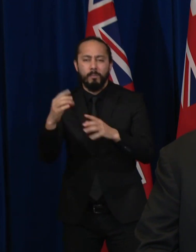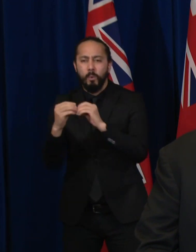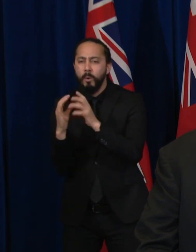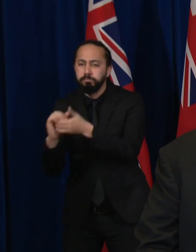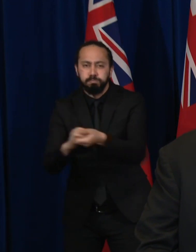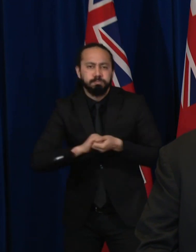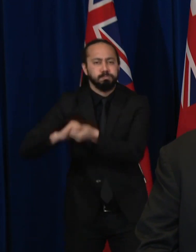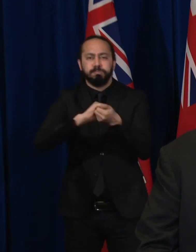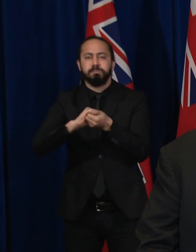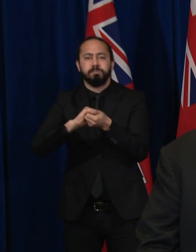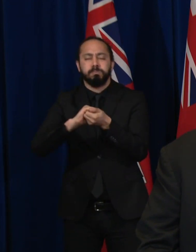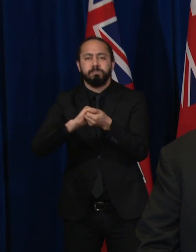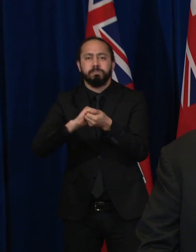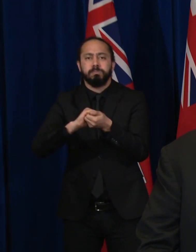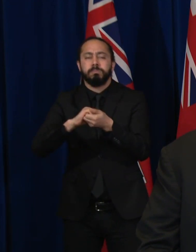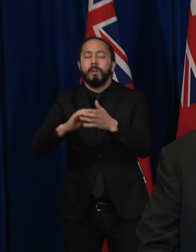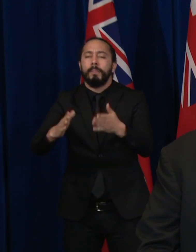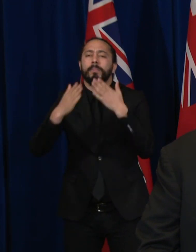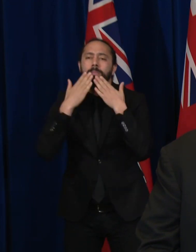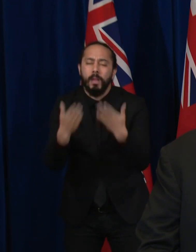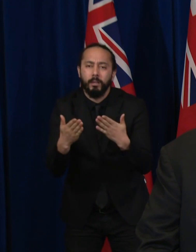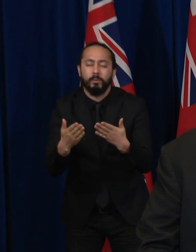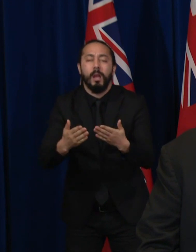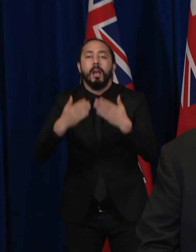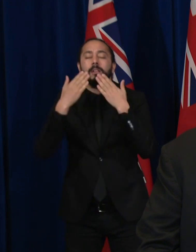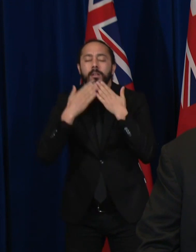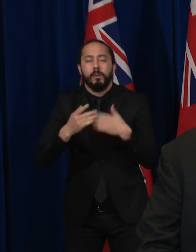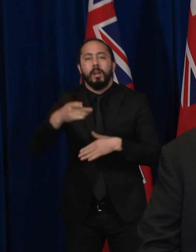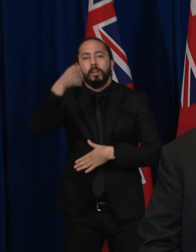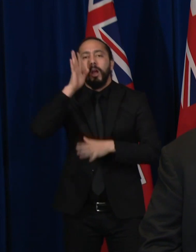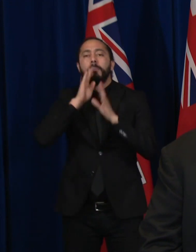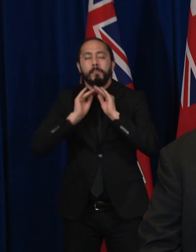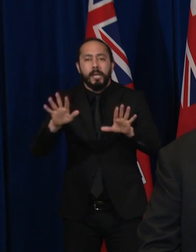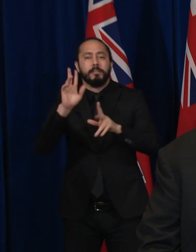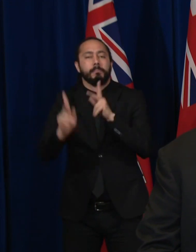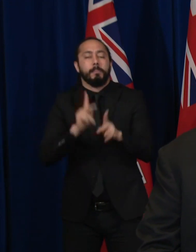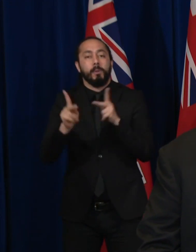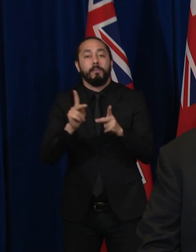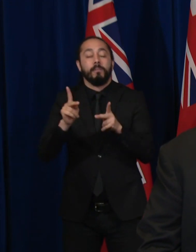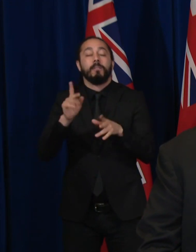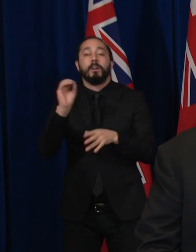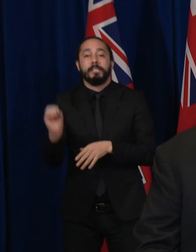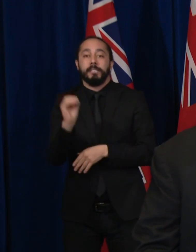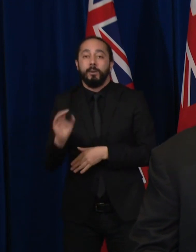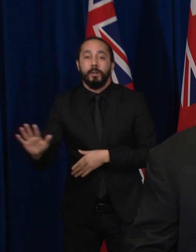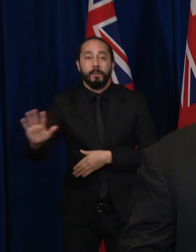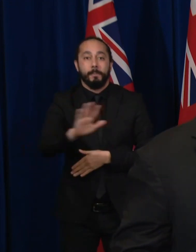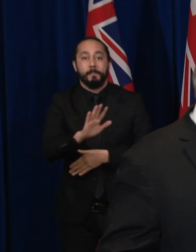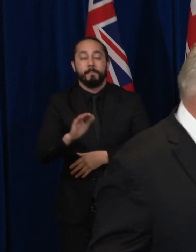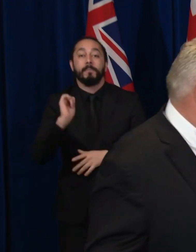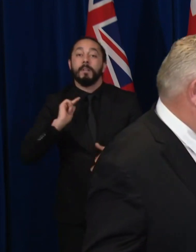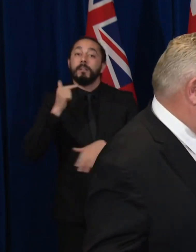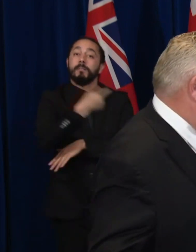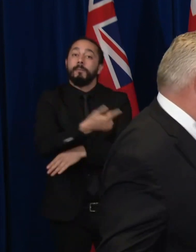back stronger and more united than ever have died in vain; that the nation, shall have a new birth of freedom, before. Thank you, and God bless the people of and that government of the people by the people for the people, Ontario. I'll pass it over to my finance minister,